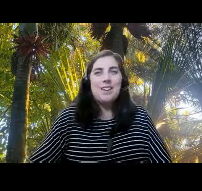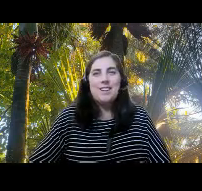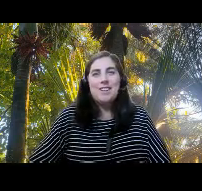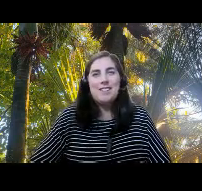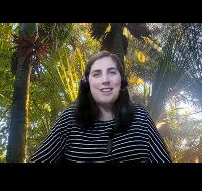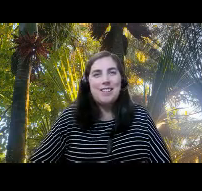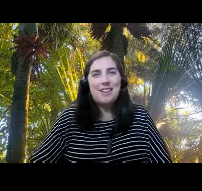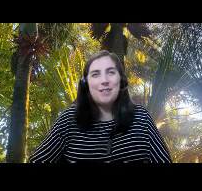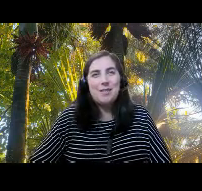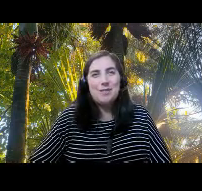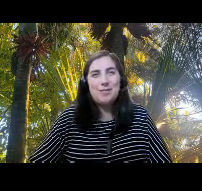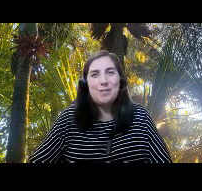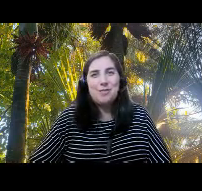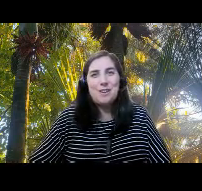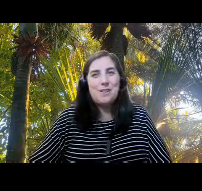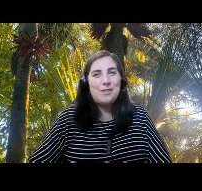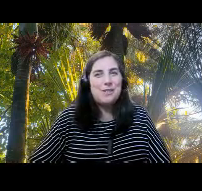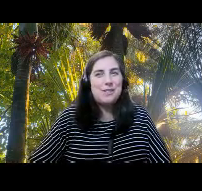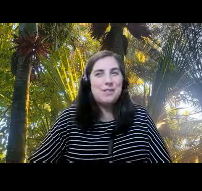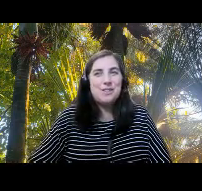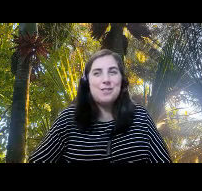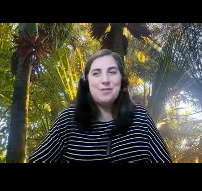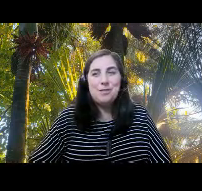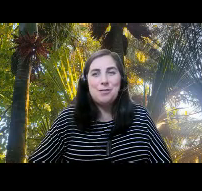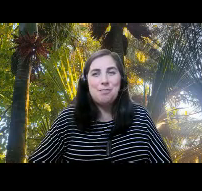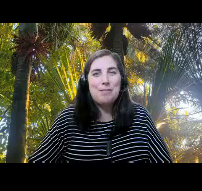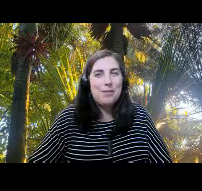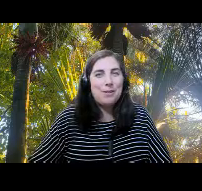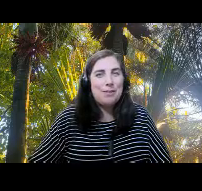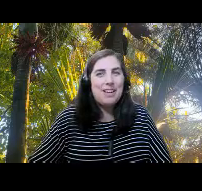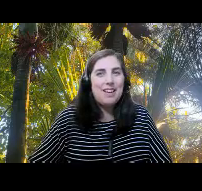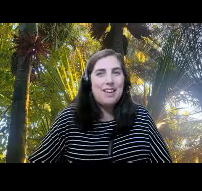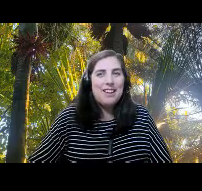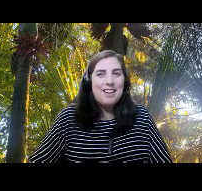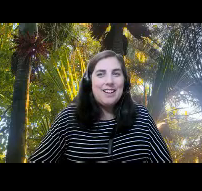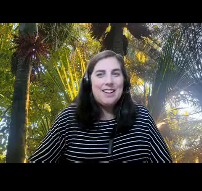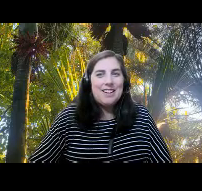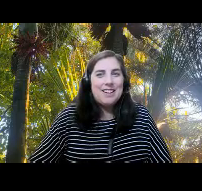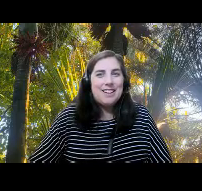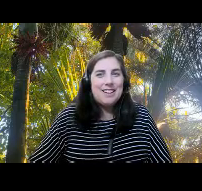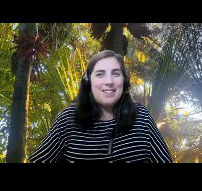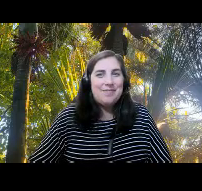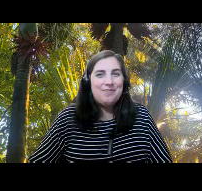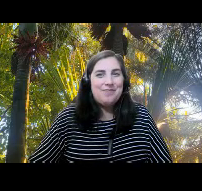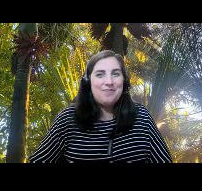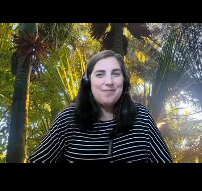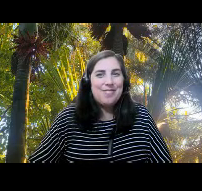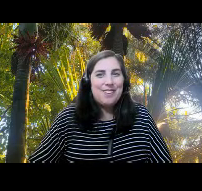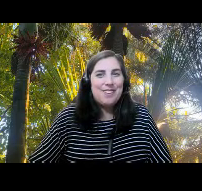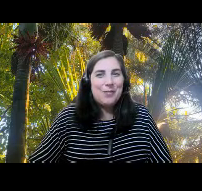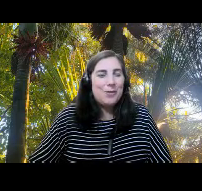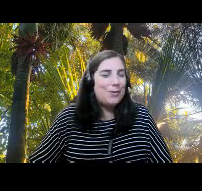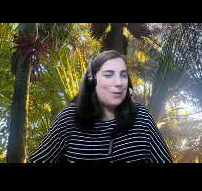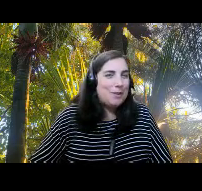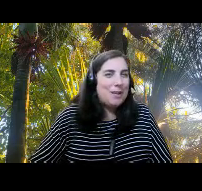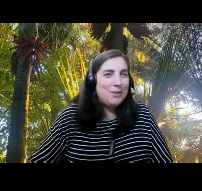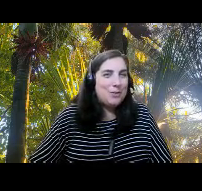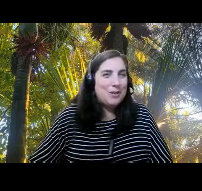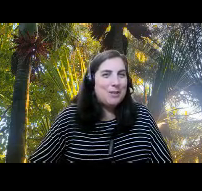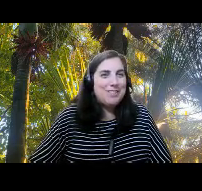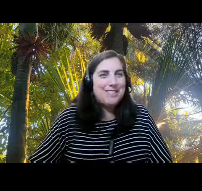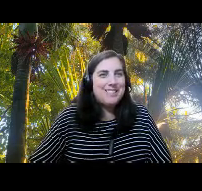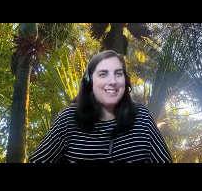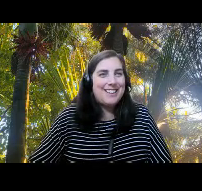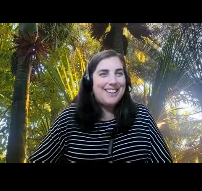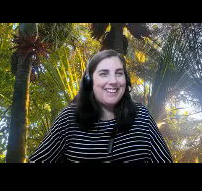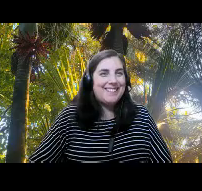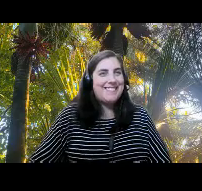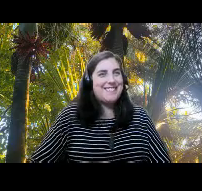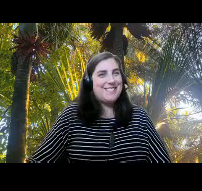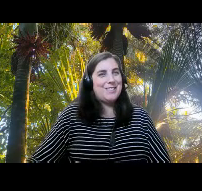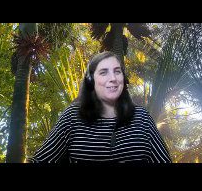I think one final question for me would be, what would be your dream to see these